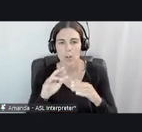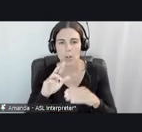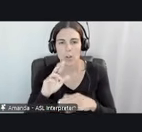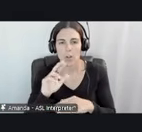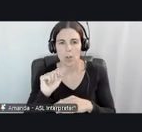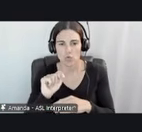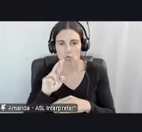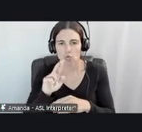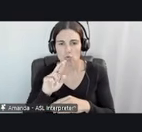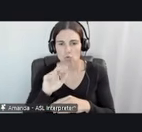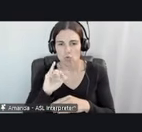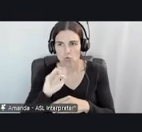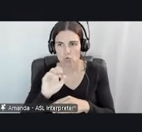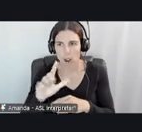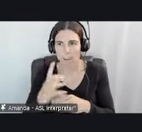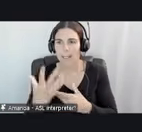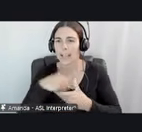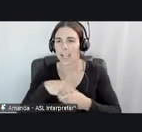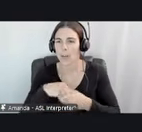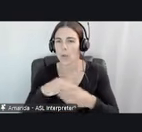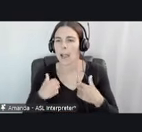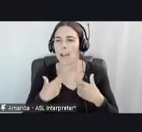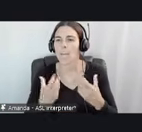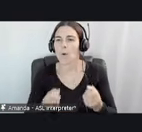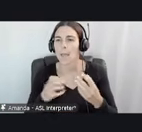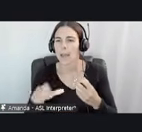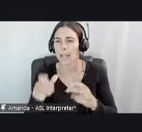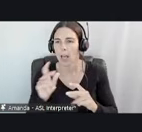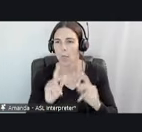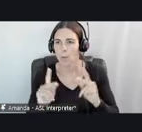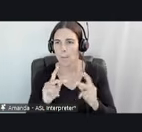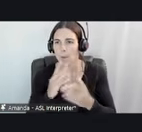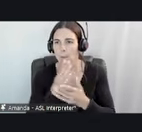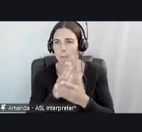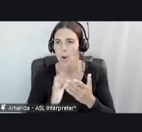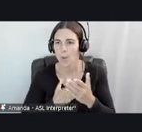of other folks that are part of our standup team. And at this point, I'd like to hand it off to our